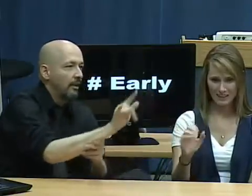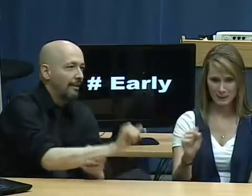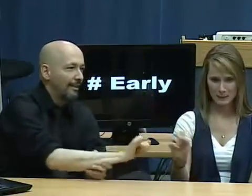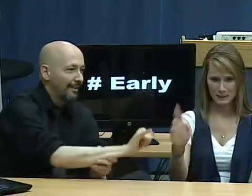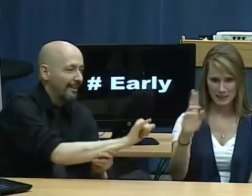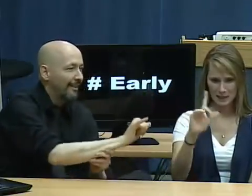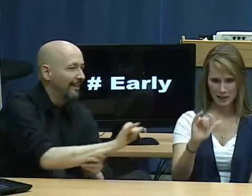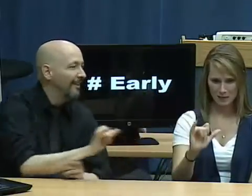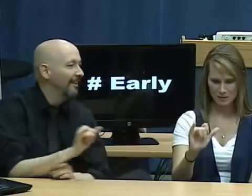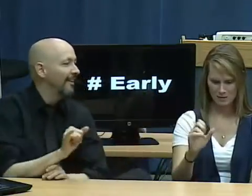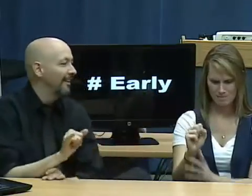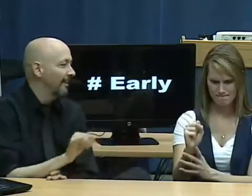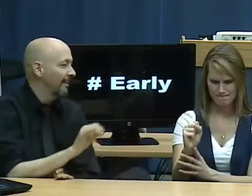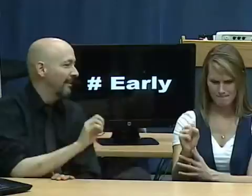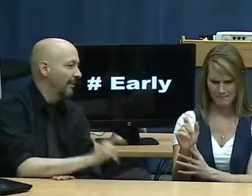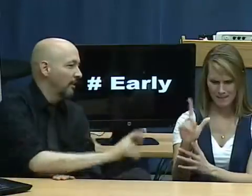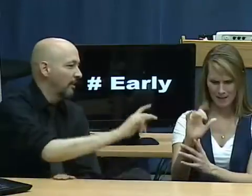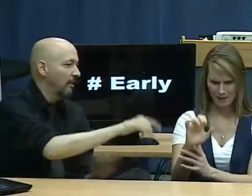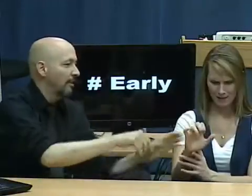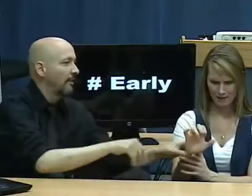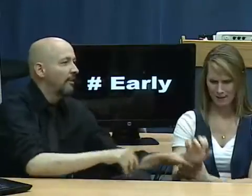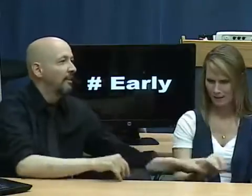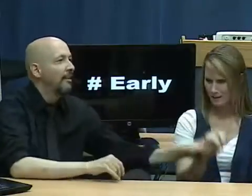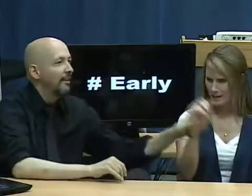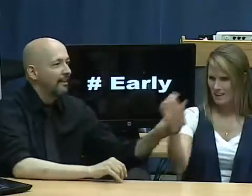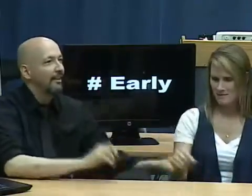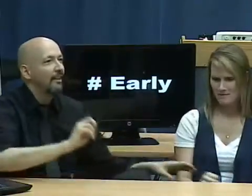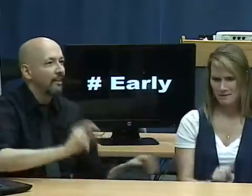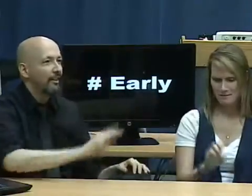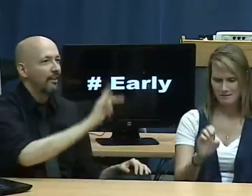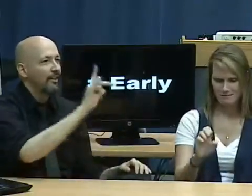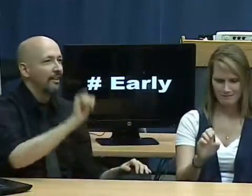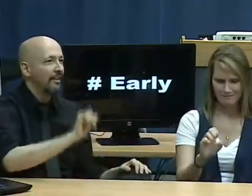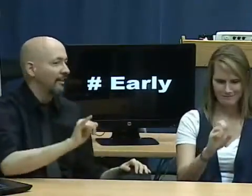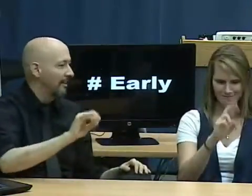#EARLY... #SALE... This way. #EARLY